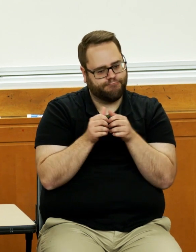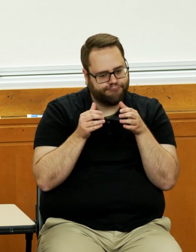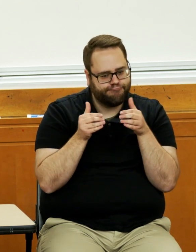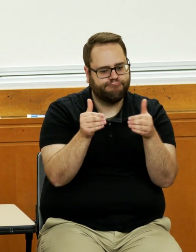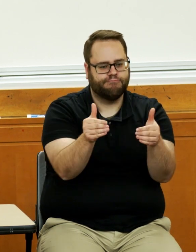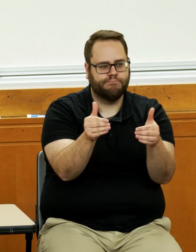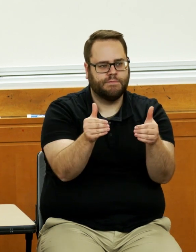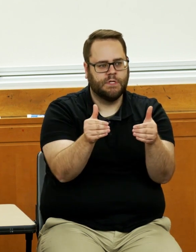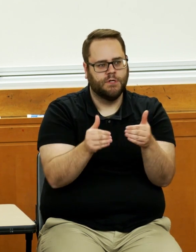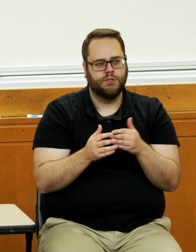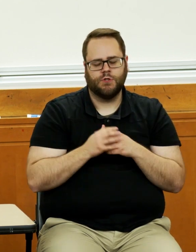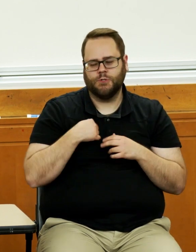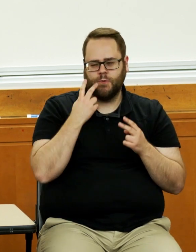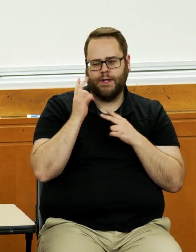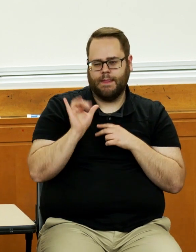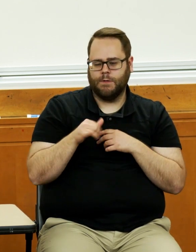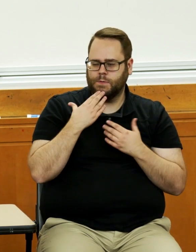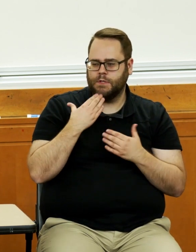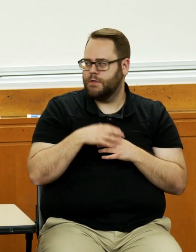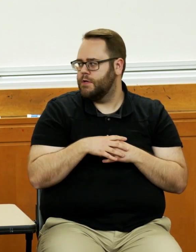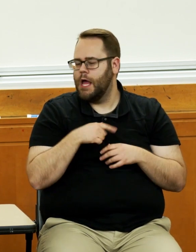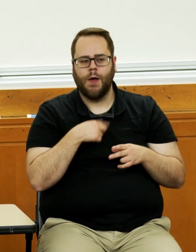…reflected in that. But thank you. I would call that mutual dependency.